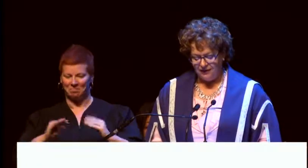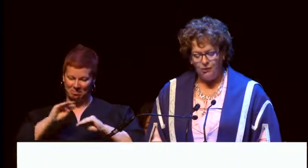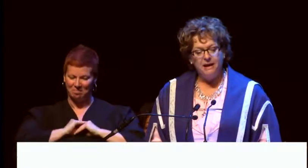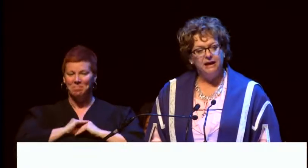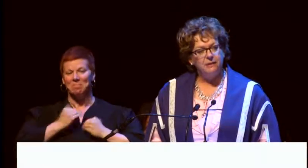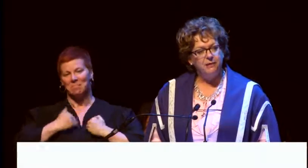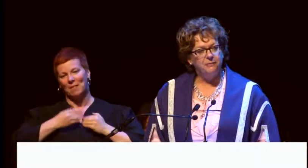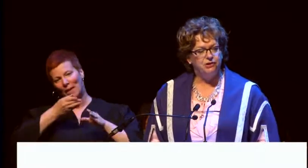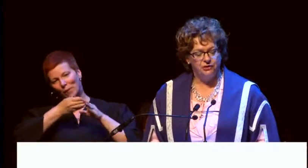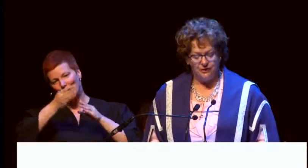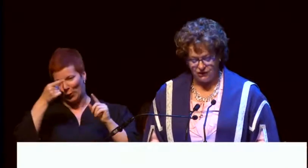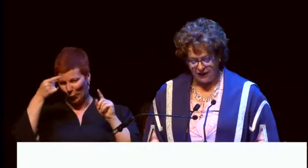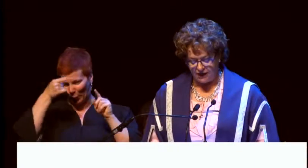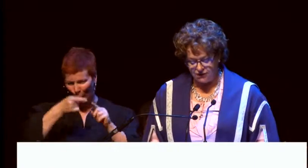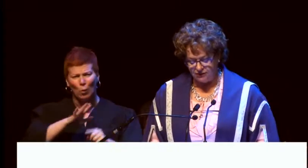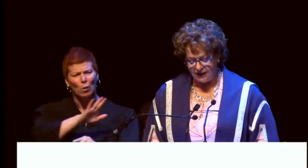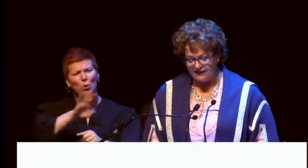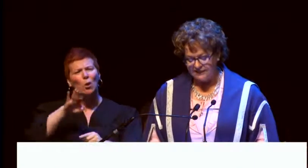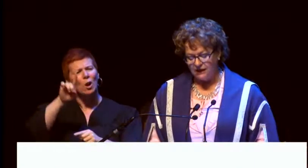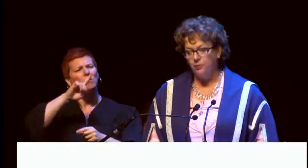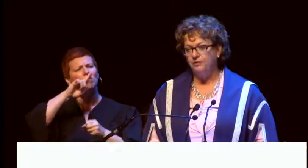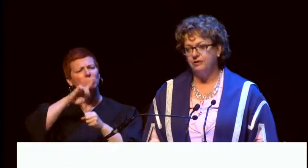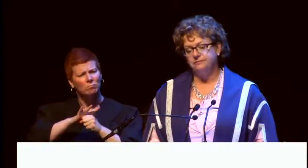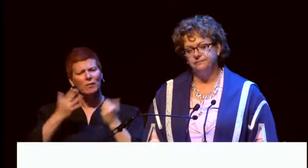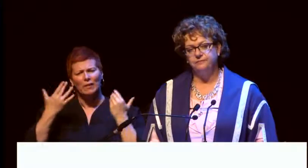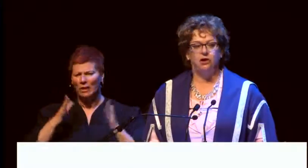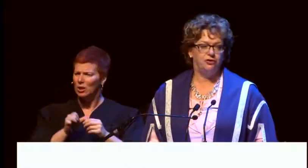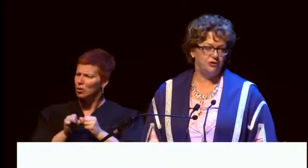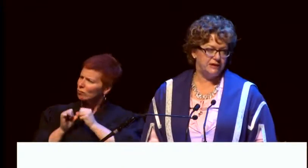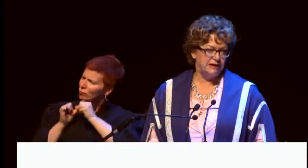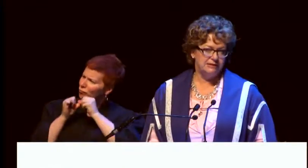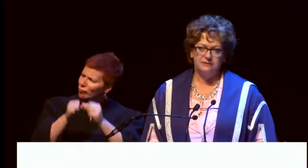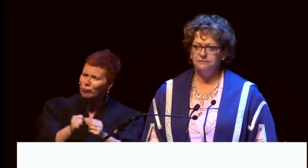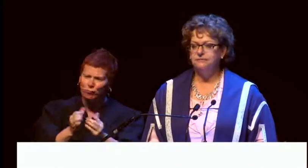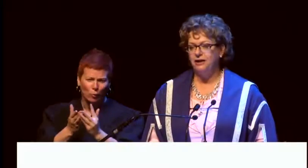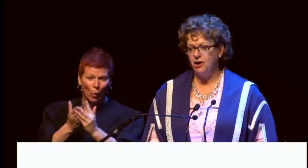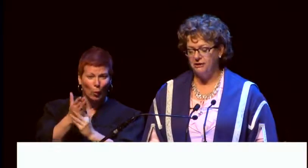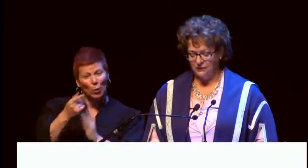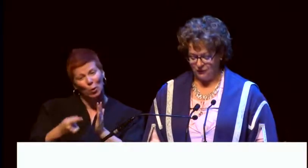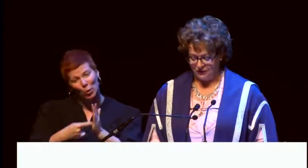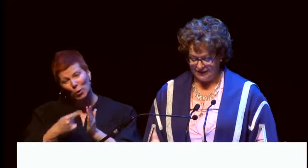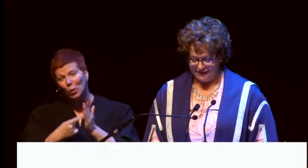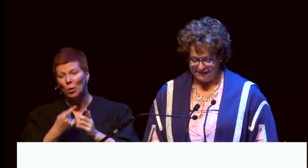YOU MADE A COMMITMENT TO YOUR EDUCATION AND STUCK WITH IT ON GOOD DAYS AND NOT SO GOOD DAYS.